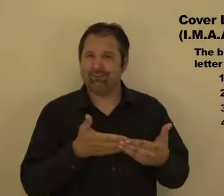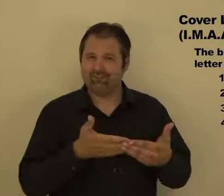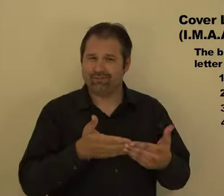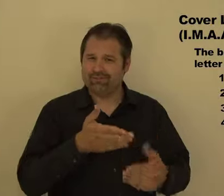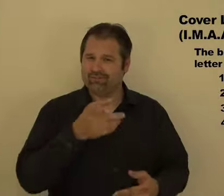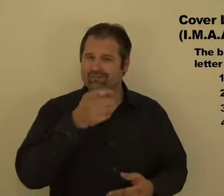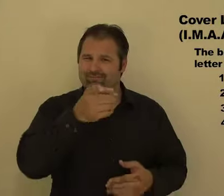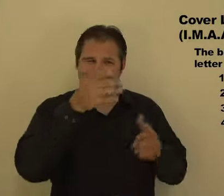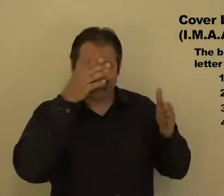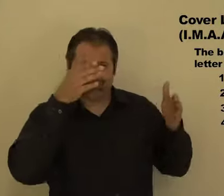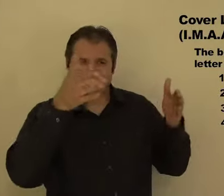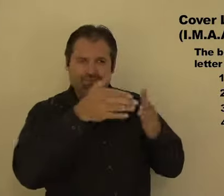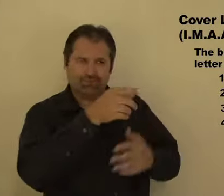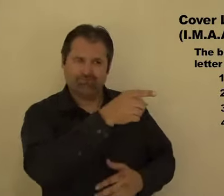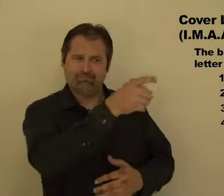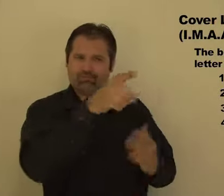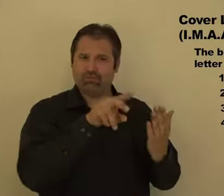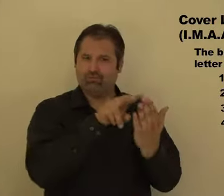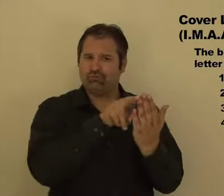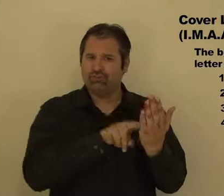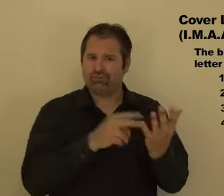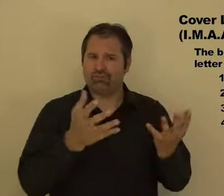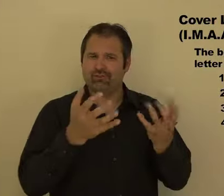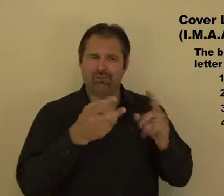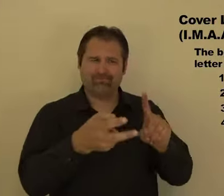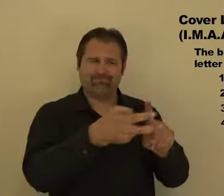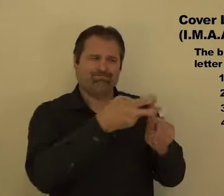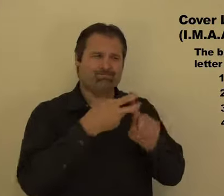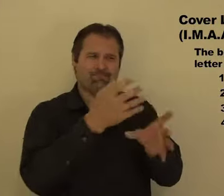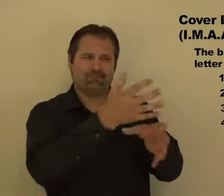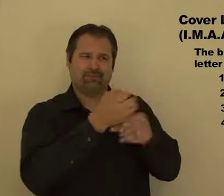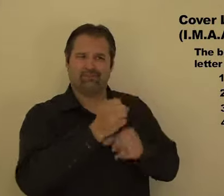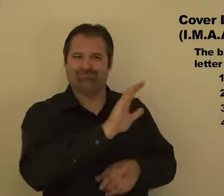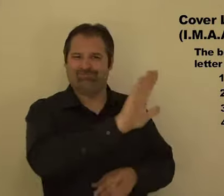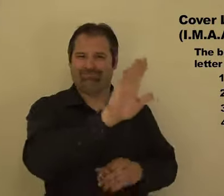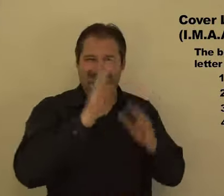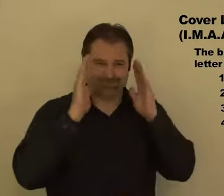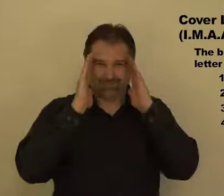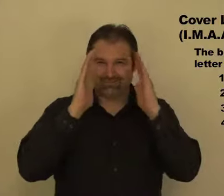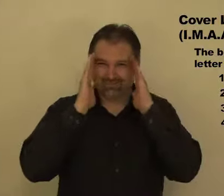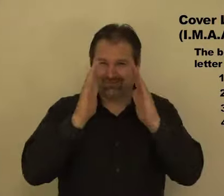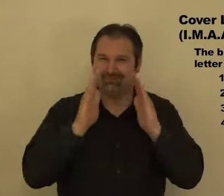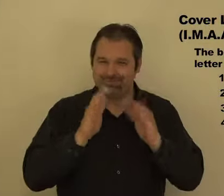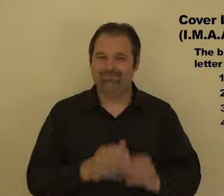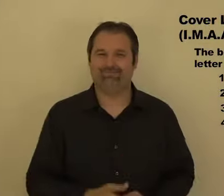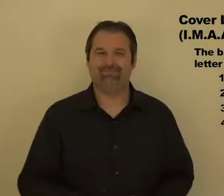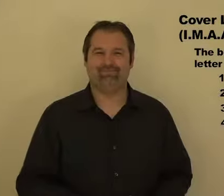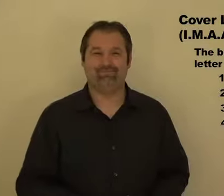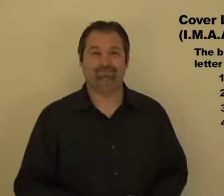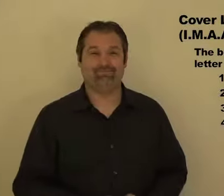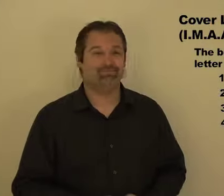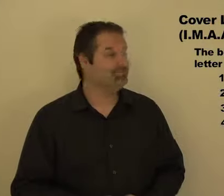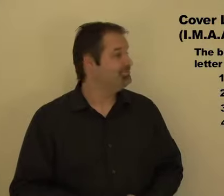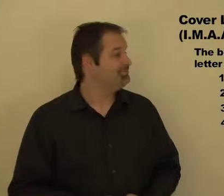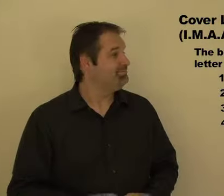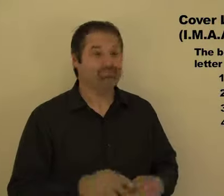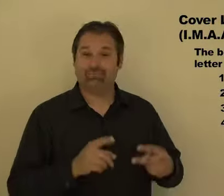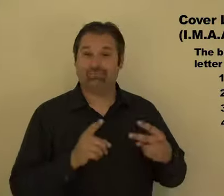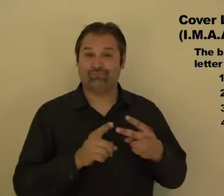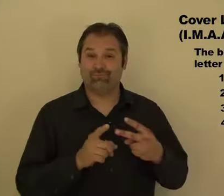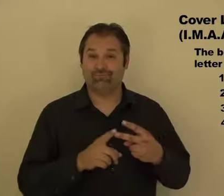Second, a match, one to two additional paragraphs providing background summary,